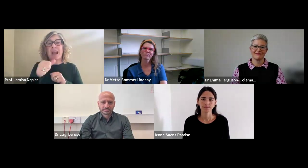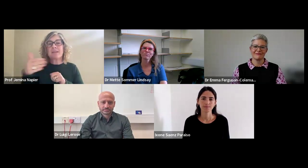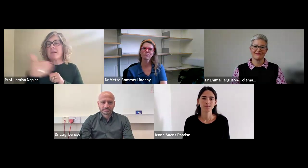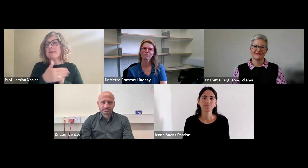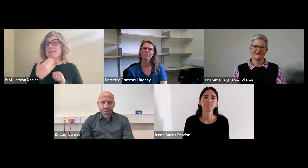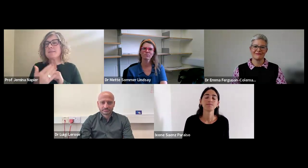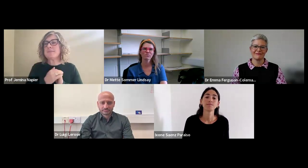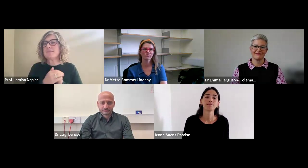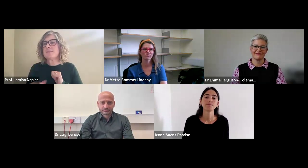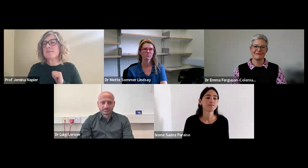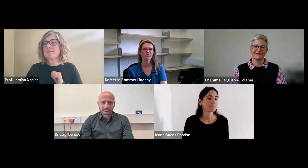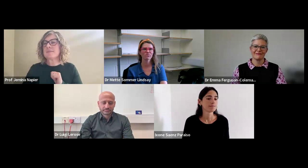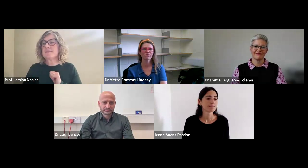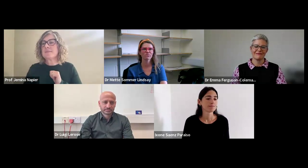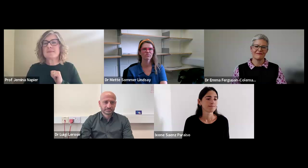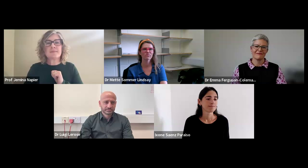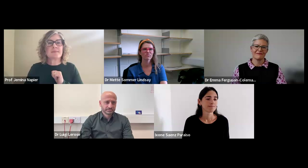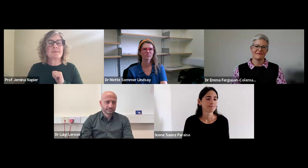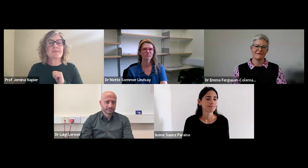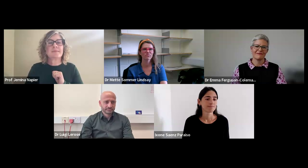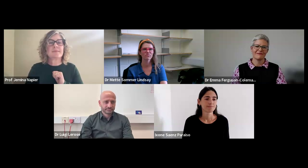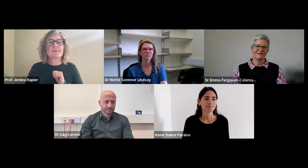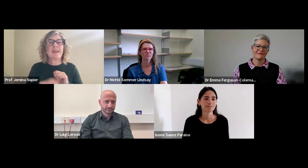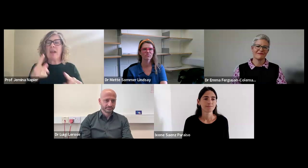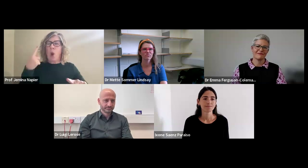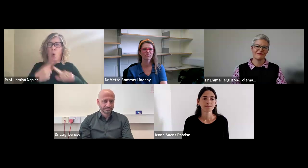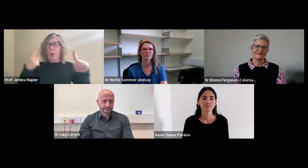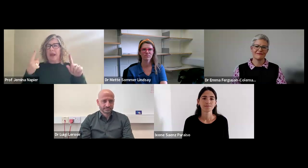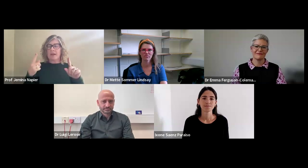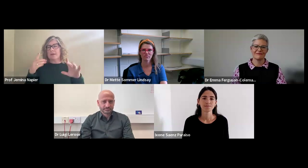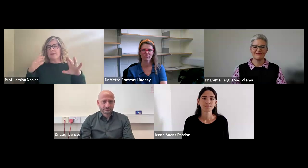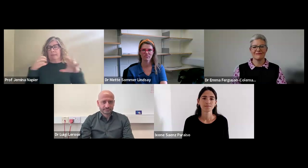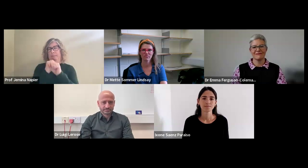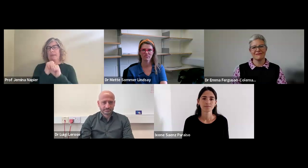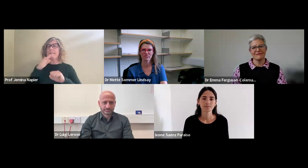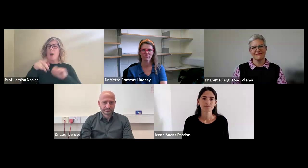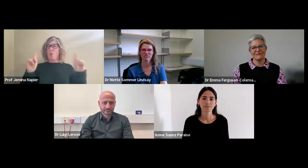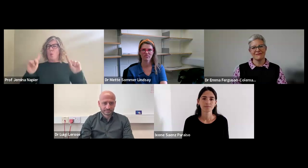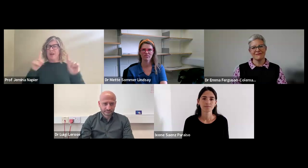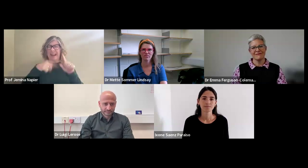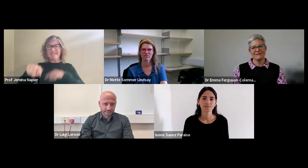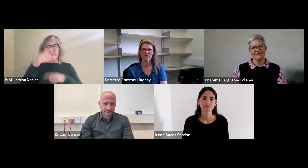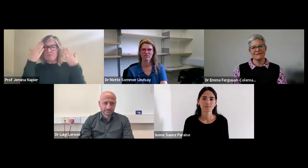to learn about your experiences. Can I have the next slide please. Okay so very quickly